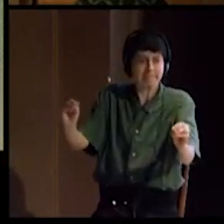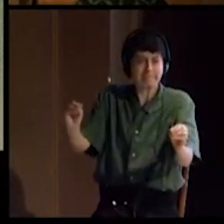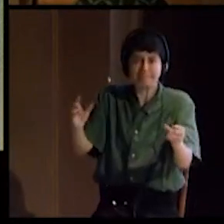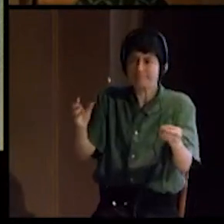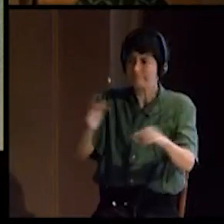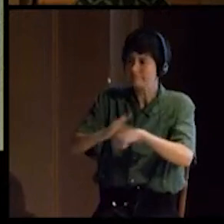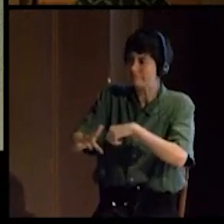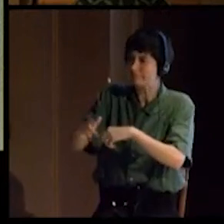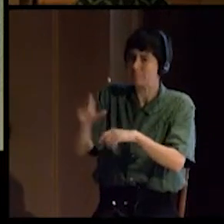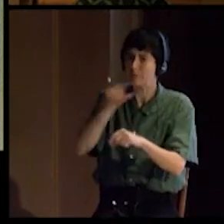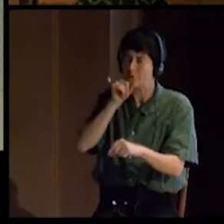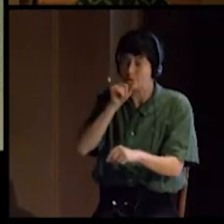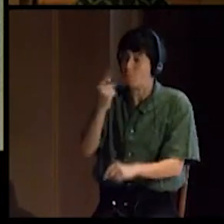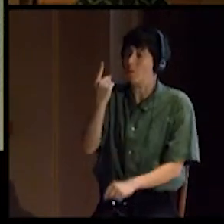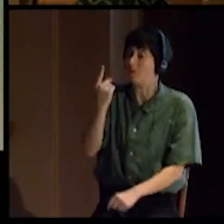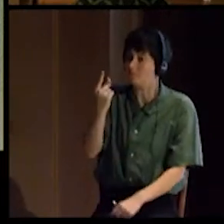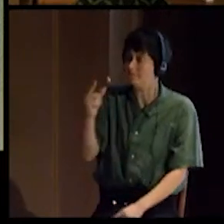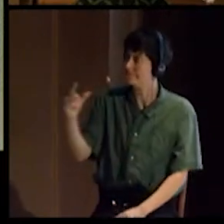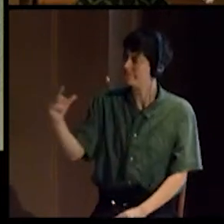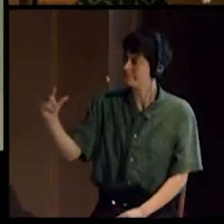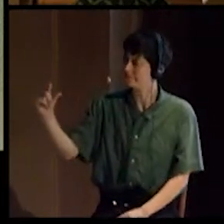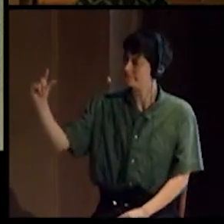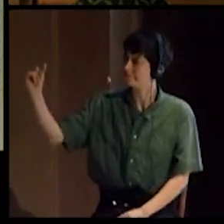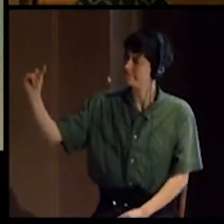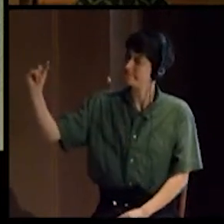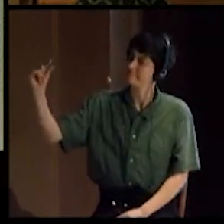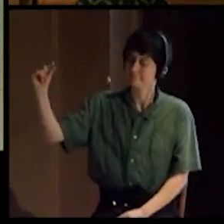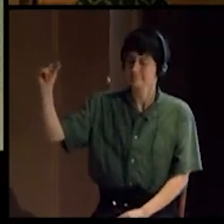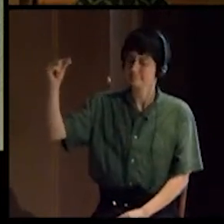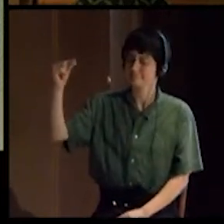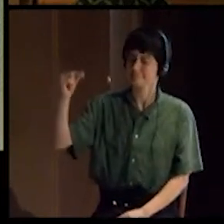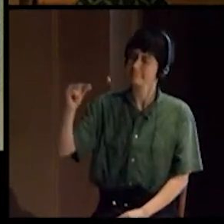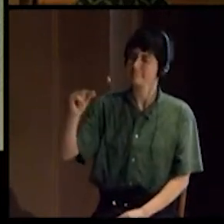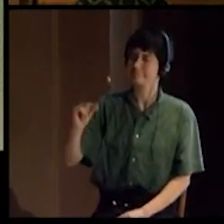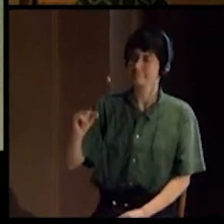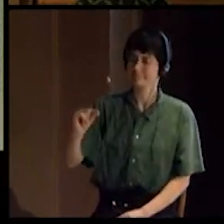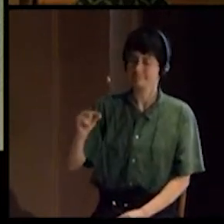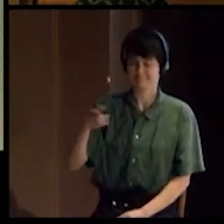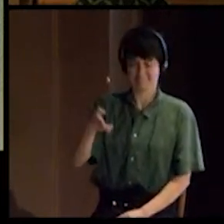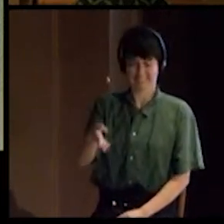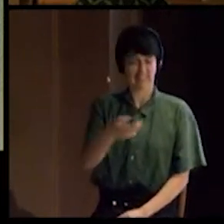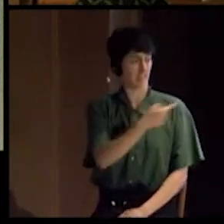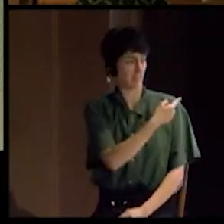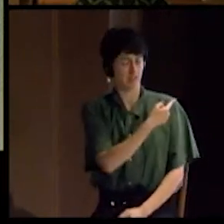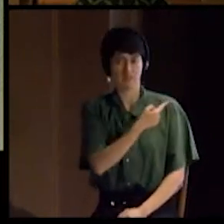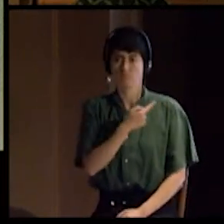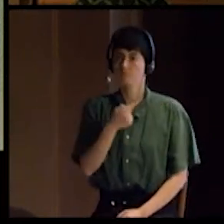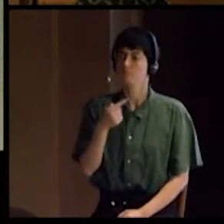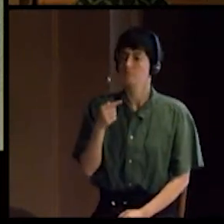in North America. And this bird was foraging actively through a spruce tree.